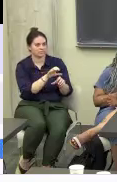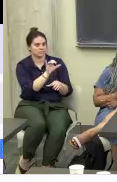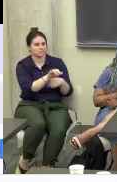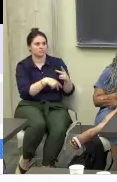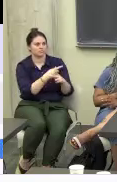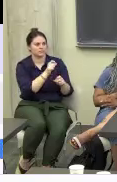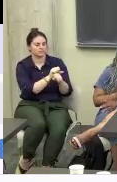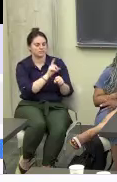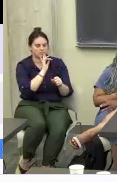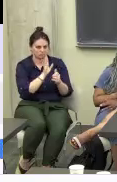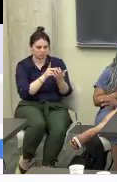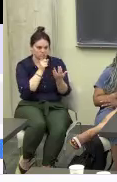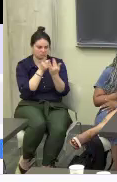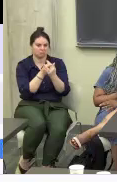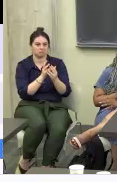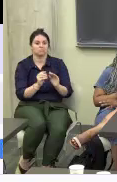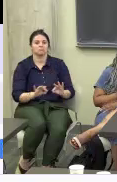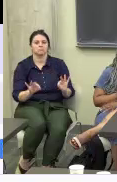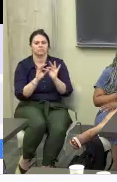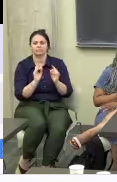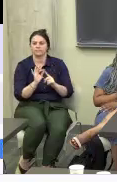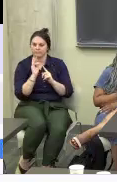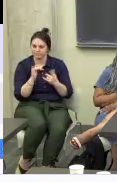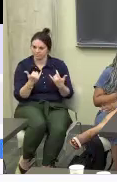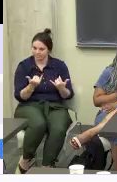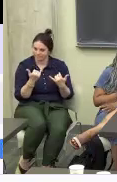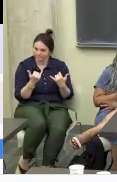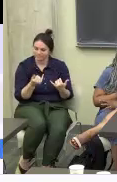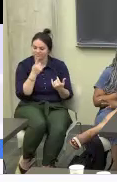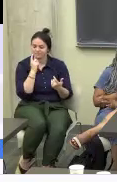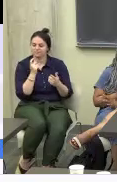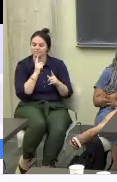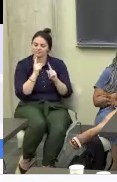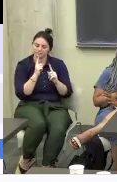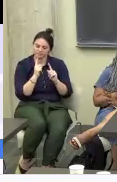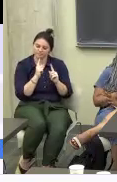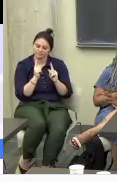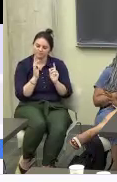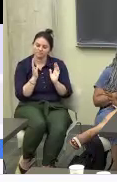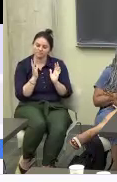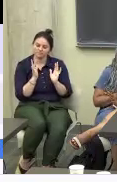Pretty profound and important, especially right now Because there was a conversation for